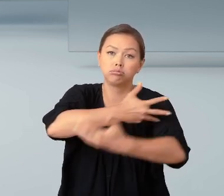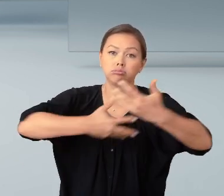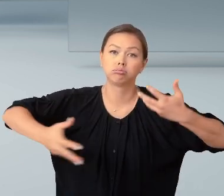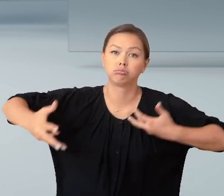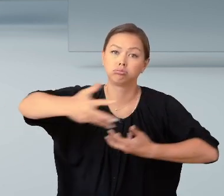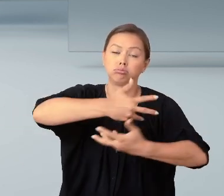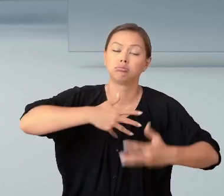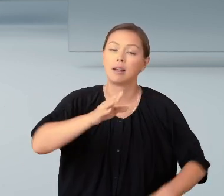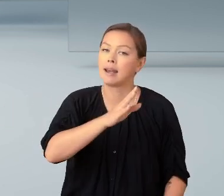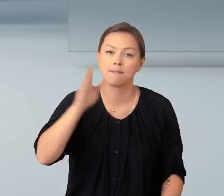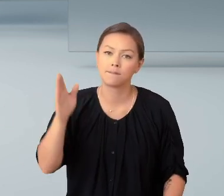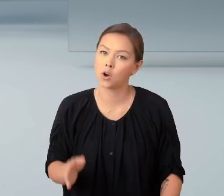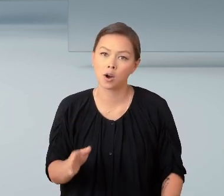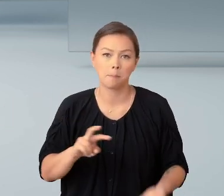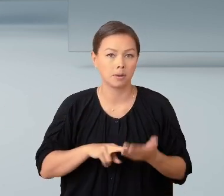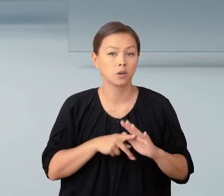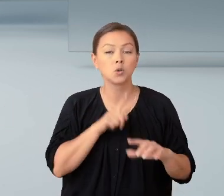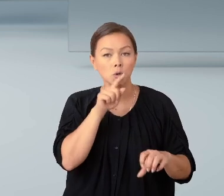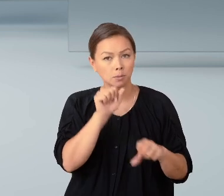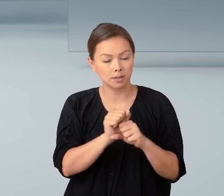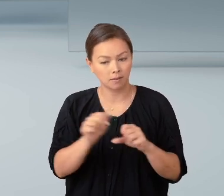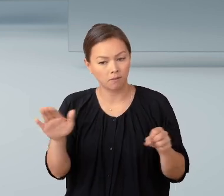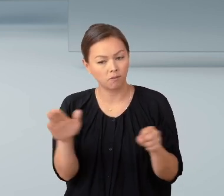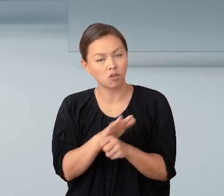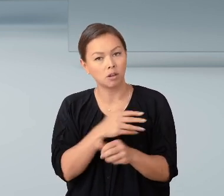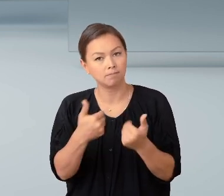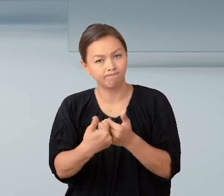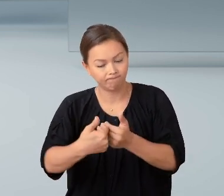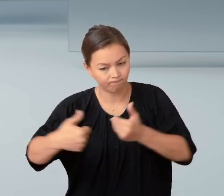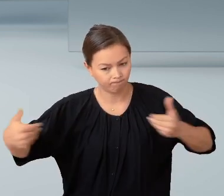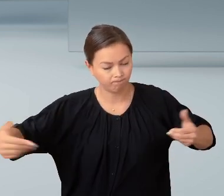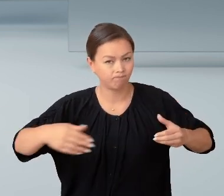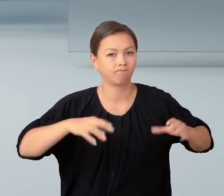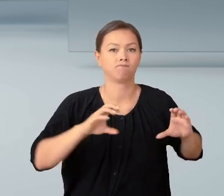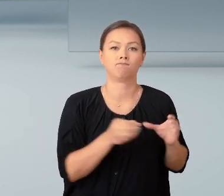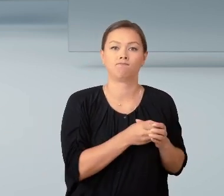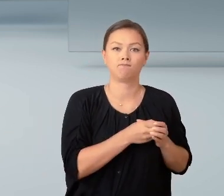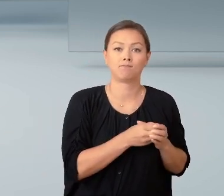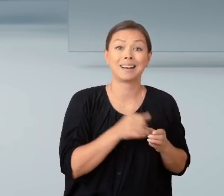isolation of data in day-to-day use and in backup restore scenarios.